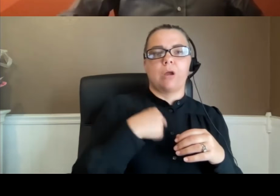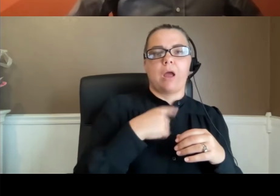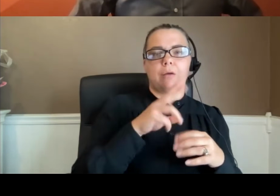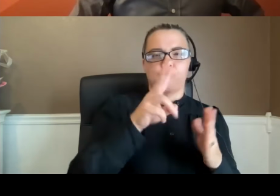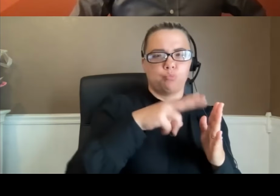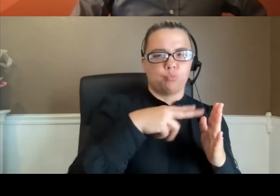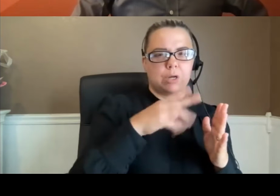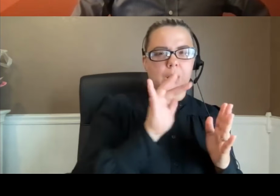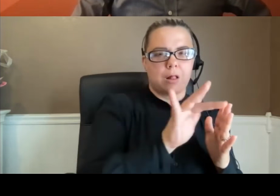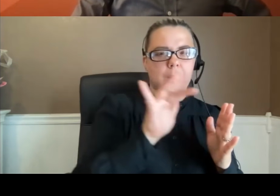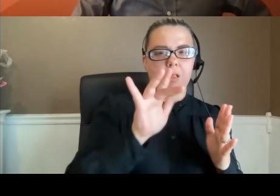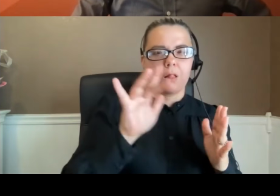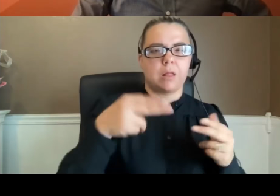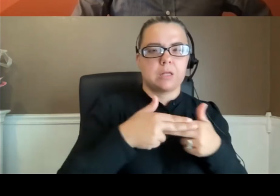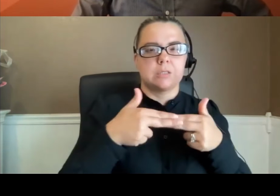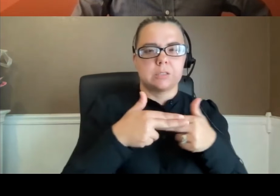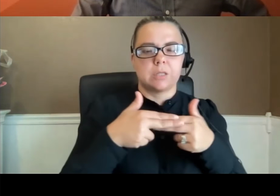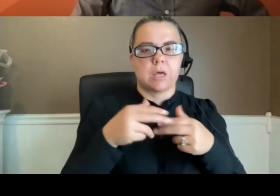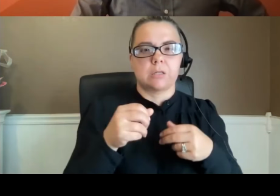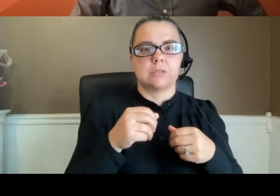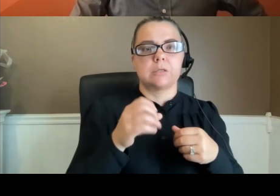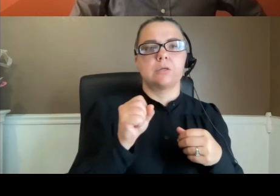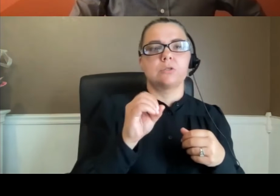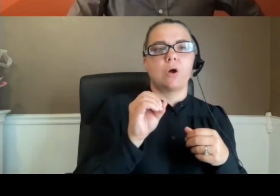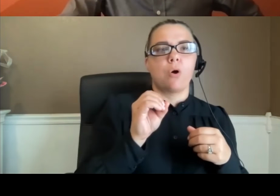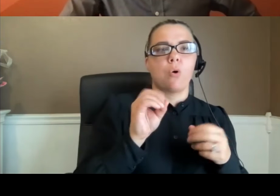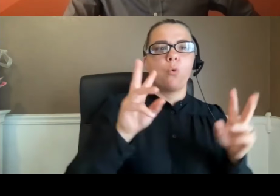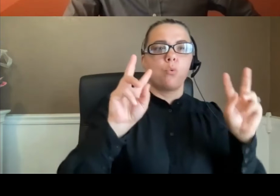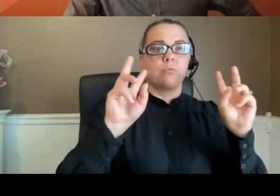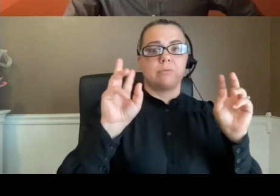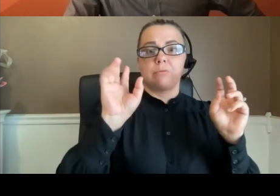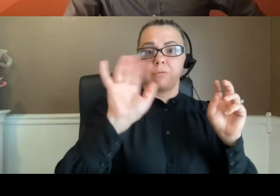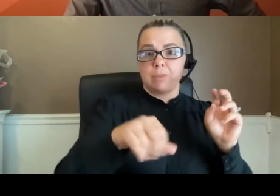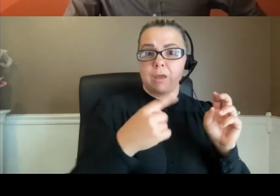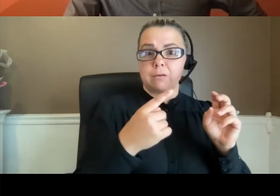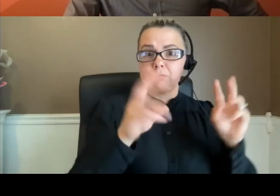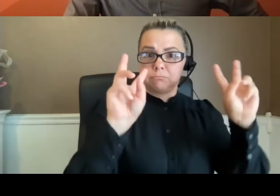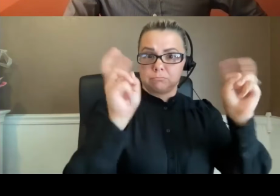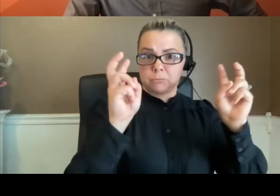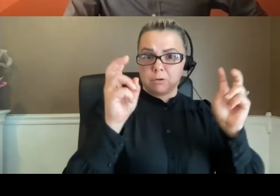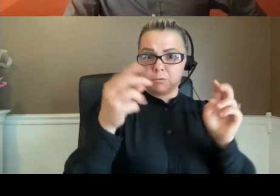the slides and it's showing the anatomy. So that was the graph title and the graph type.